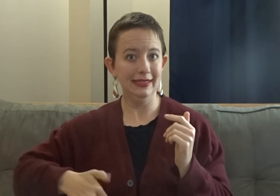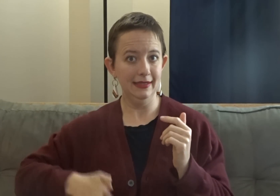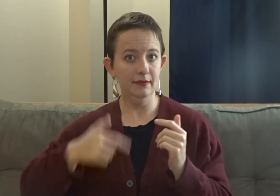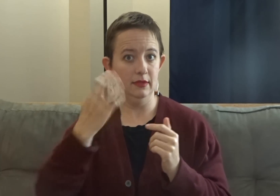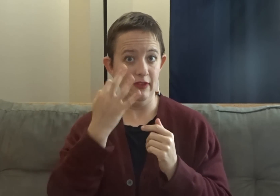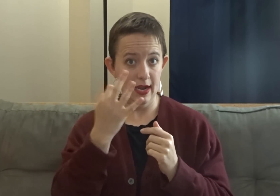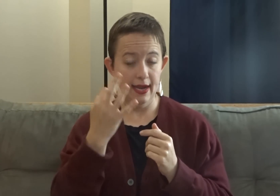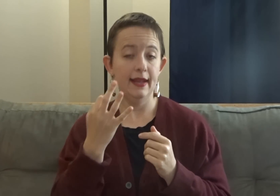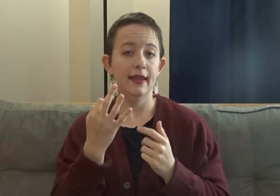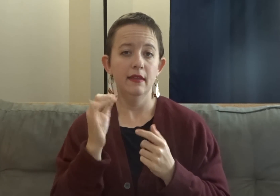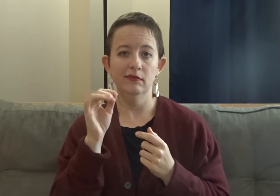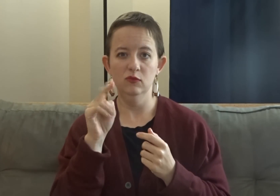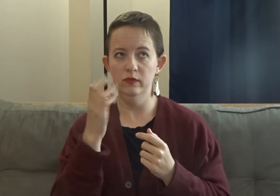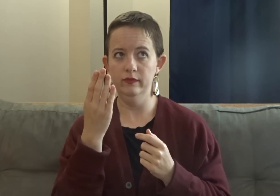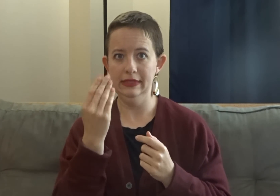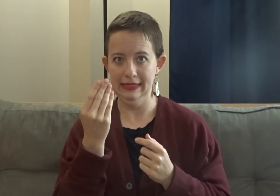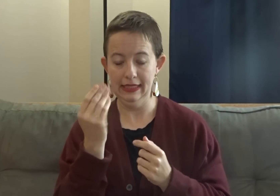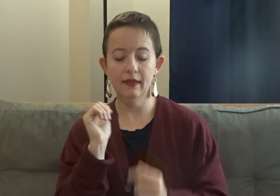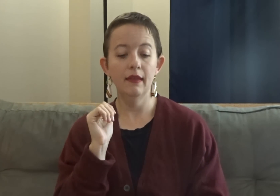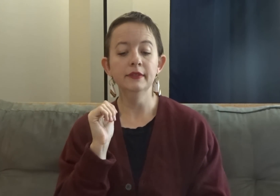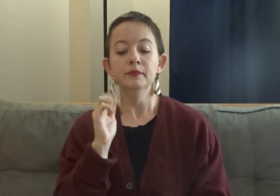so she can start her stim meds on Friday, June 14th.